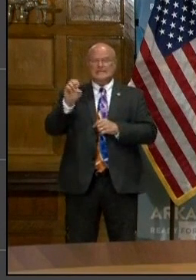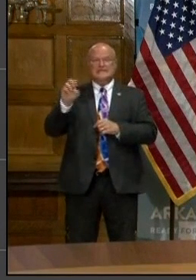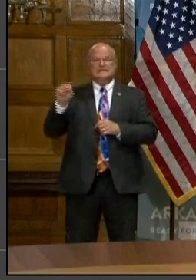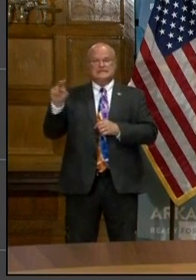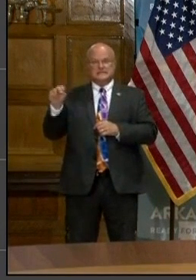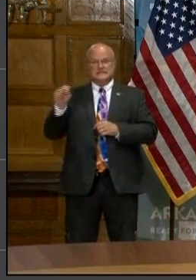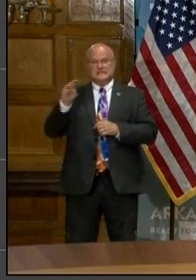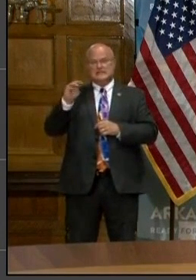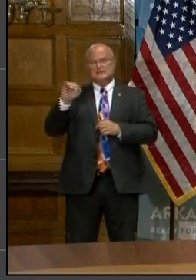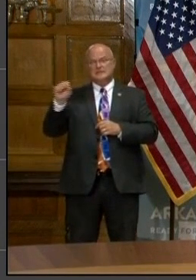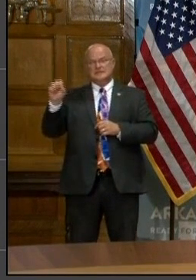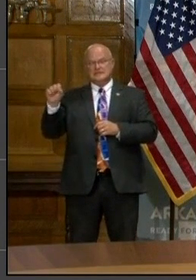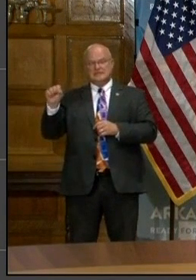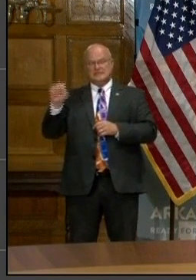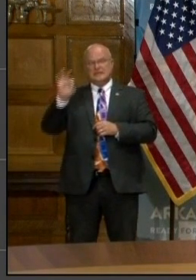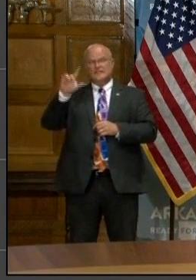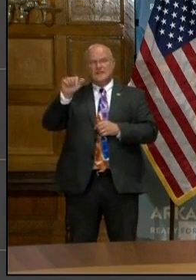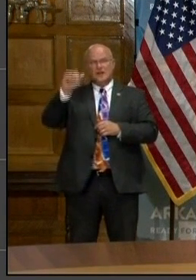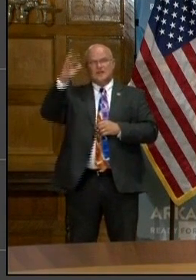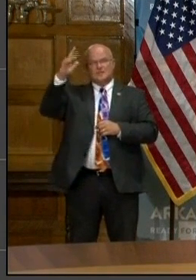YOU CAN SEE LOUISIANA HAD SUCH